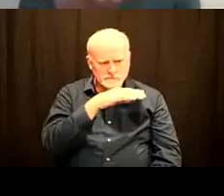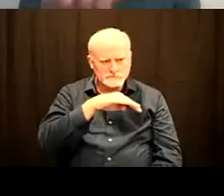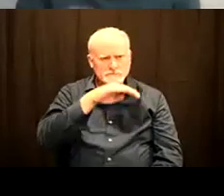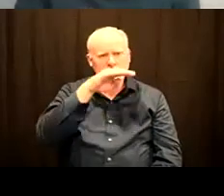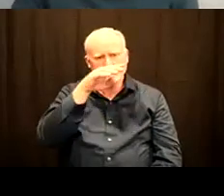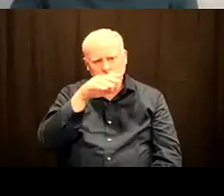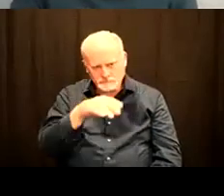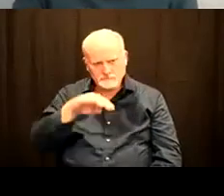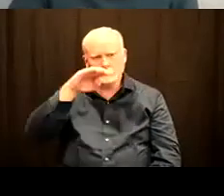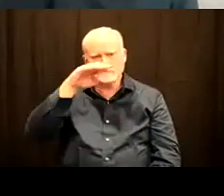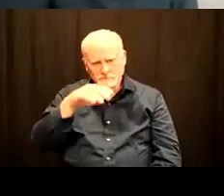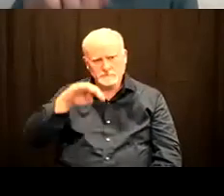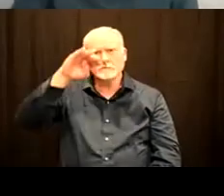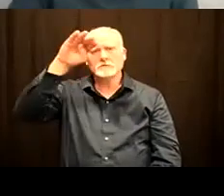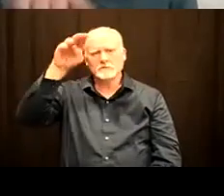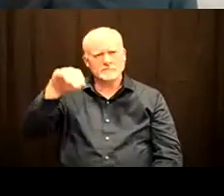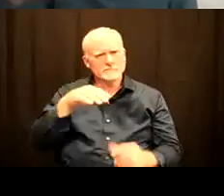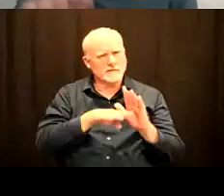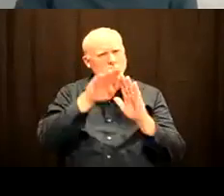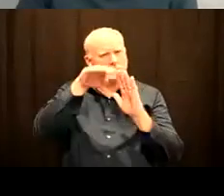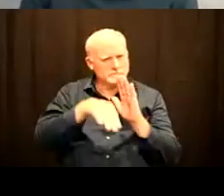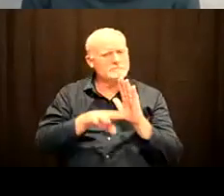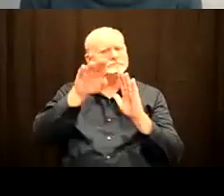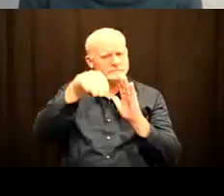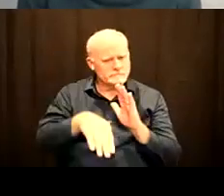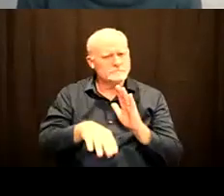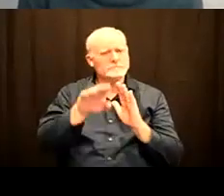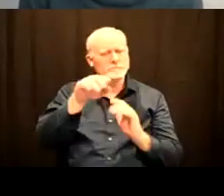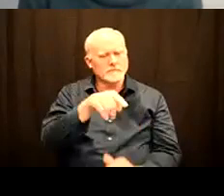down of cases it goes up and it comes down and it goes up and it comes down and that's very regular